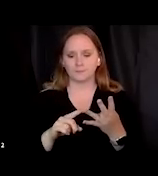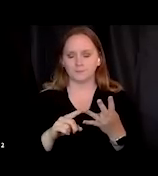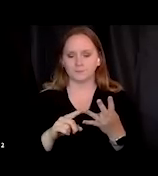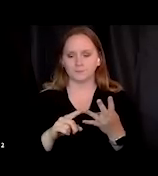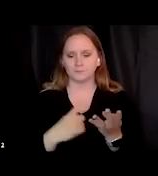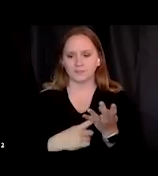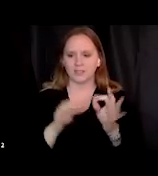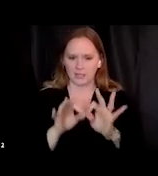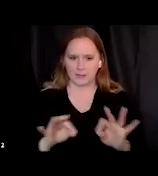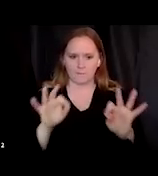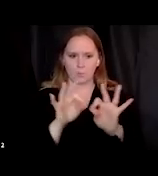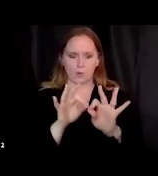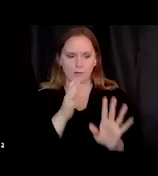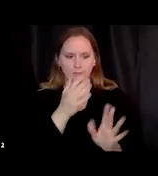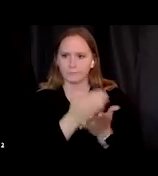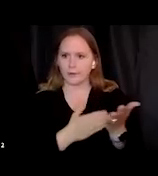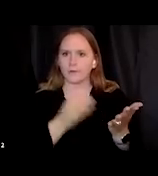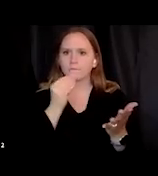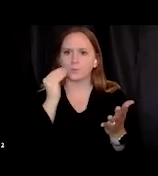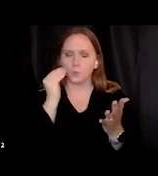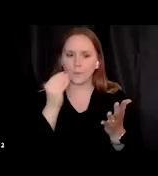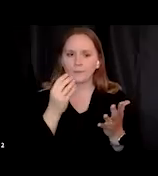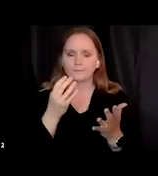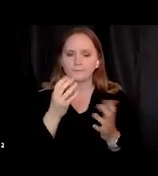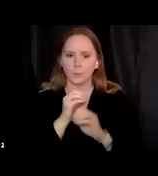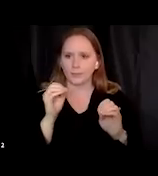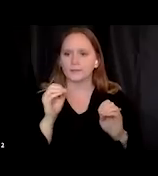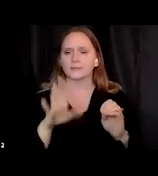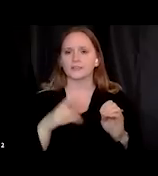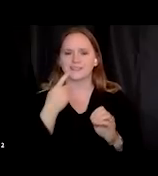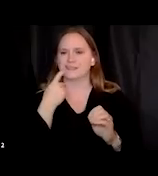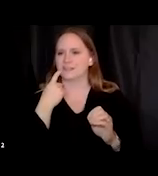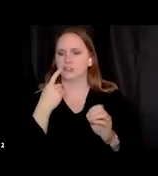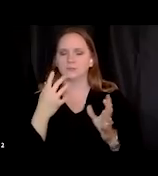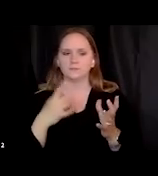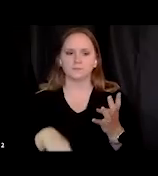of hoarding, which is eviction prevention from hoarding. And then the fourth topic will end